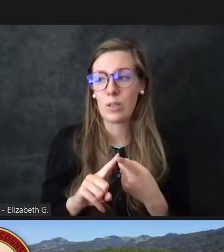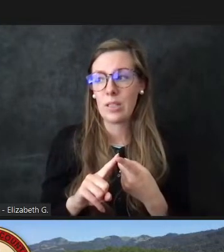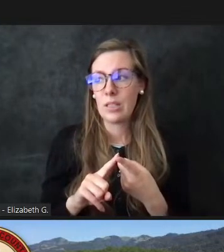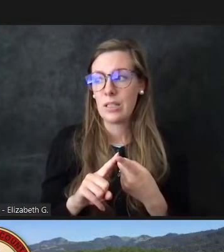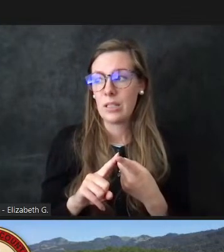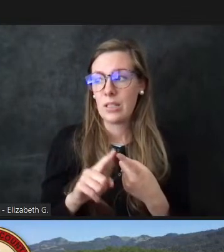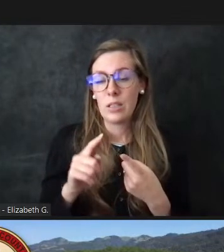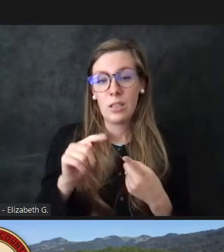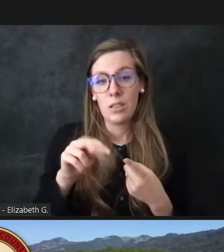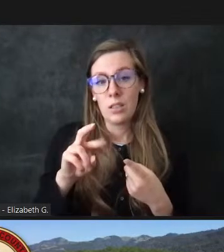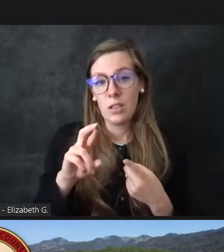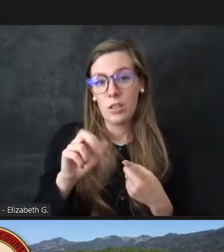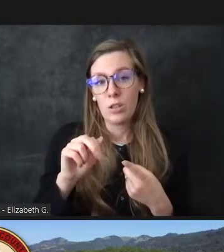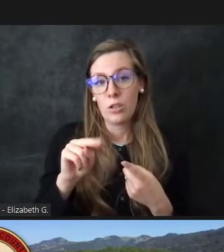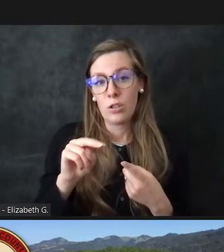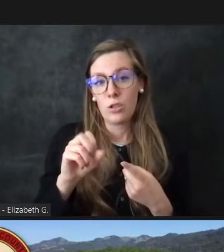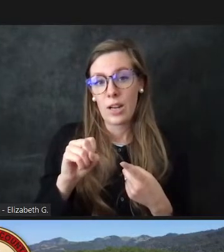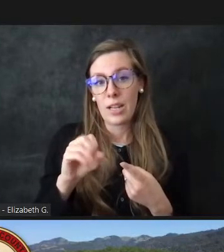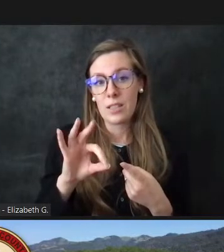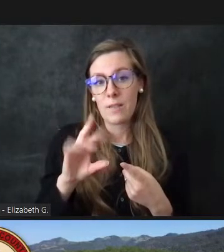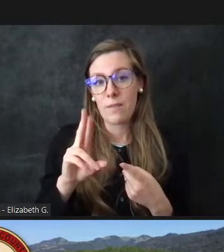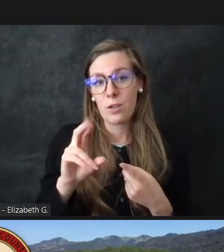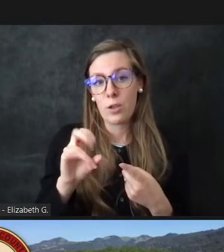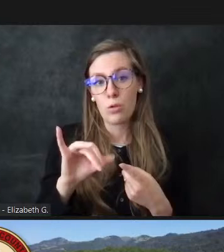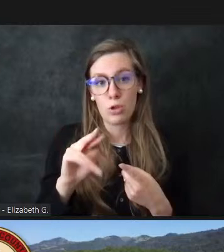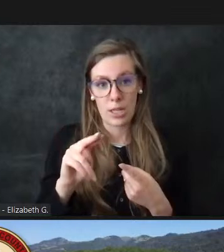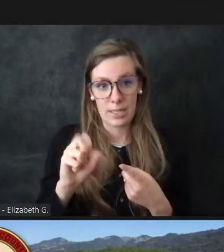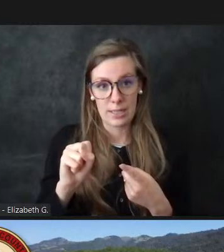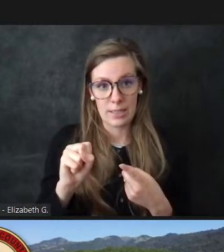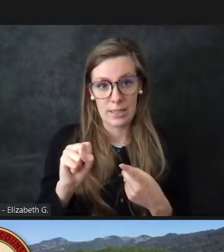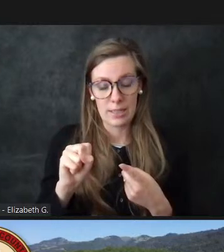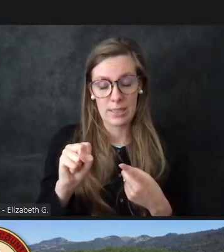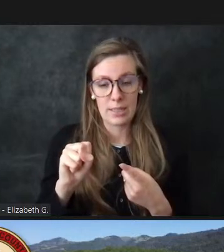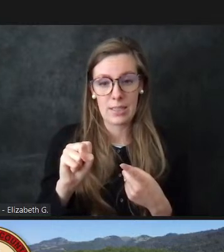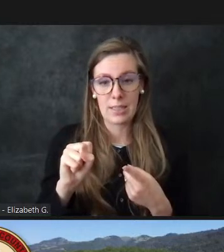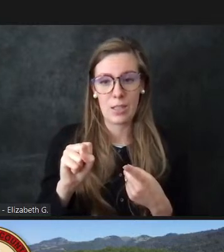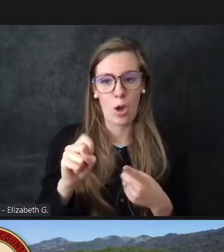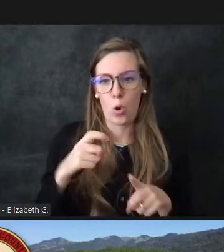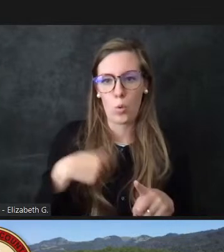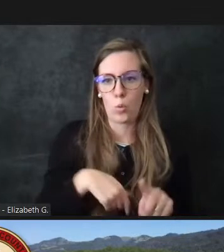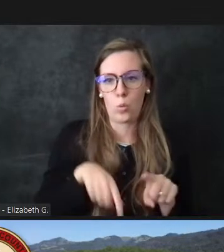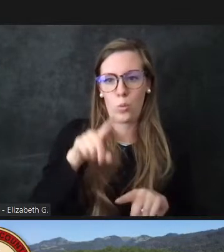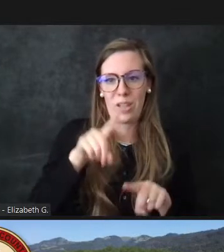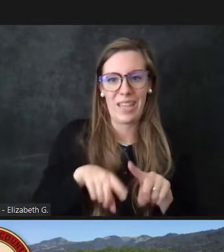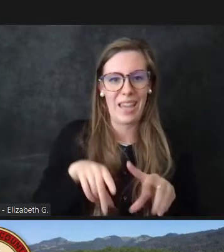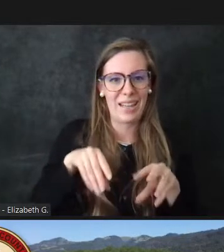The number of transfusions that we've been able to change, to accept have bound down 20%.